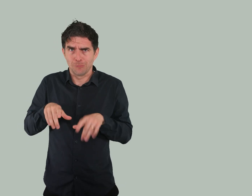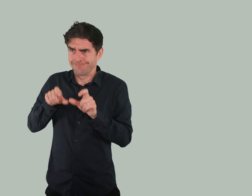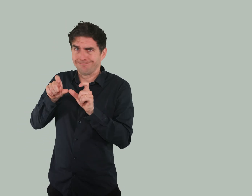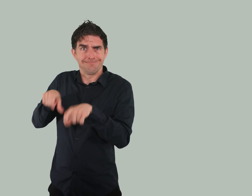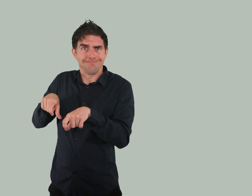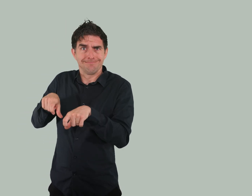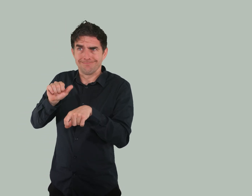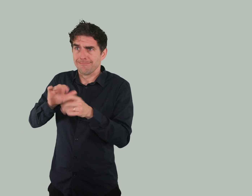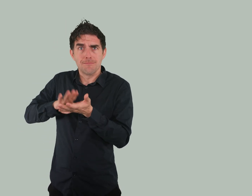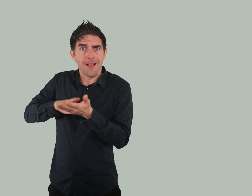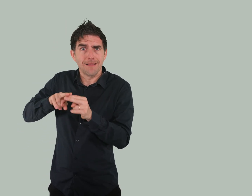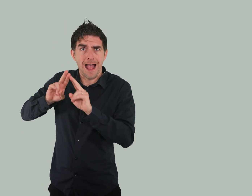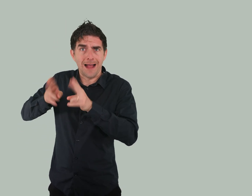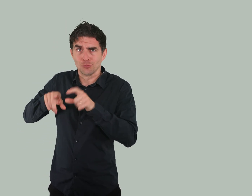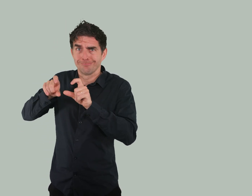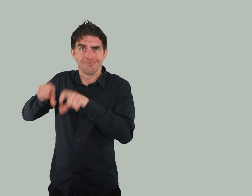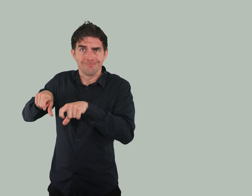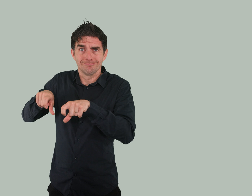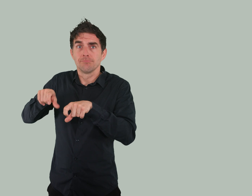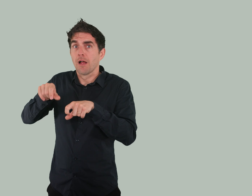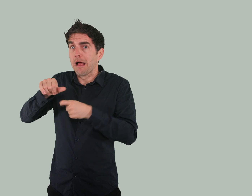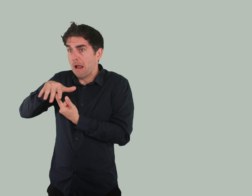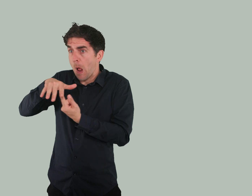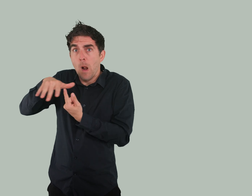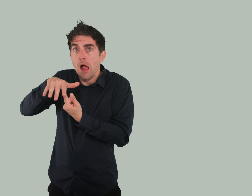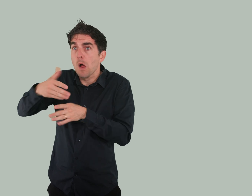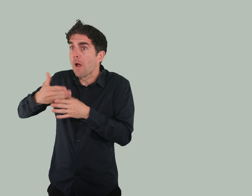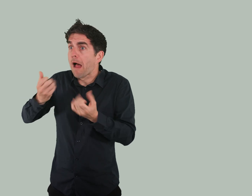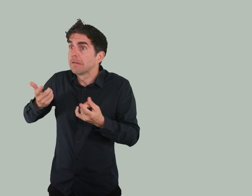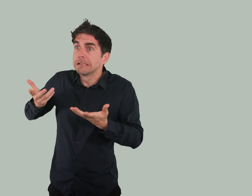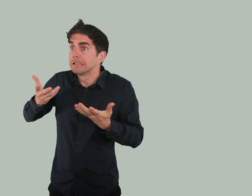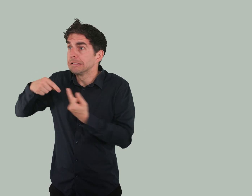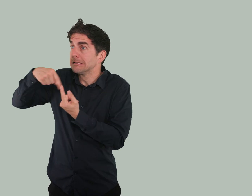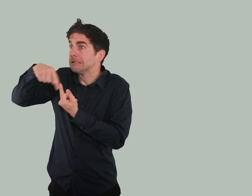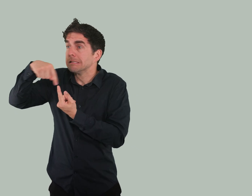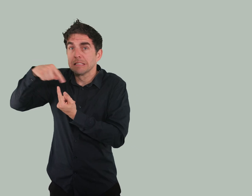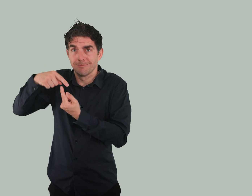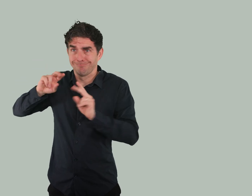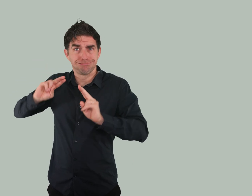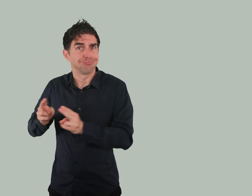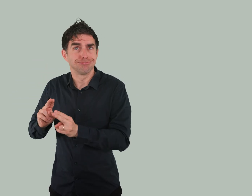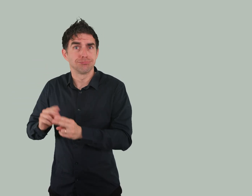and the local labour market it sits within.